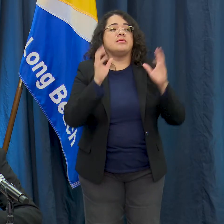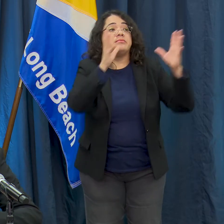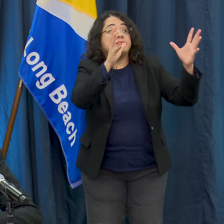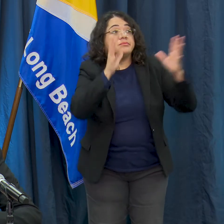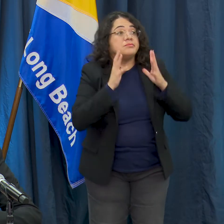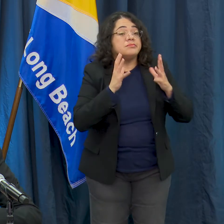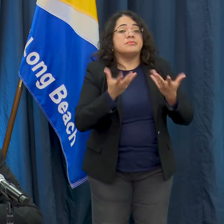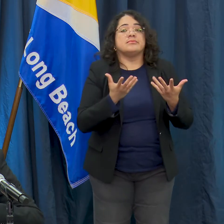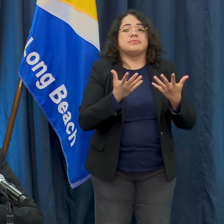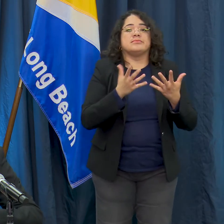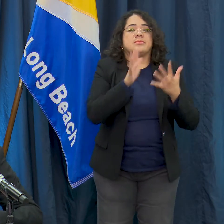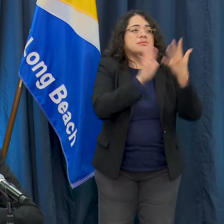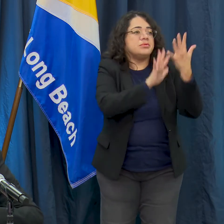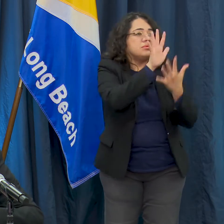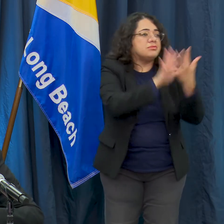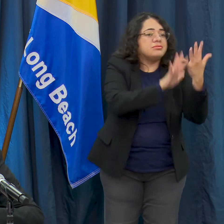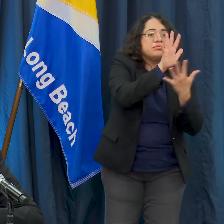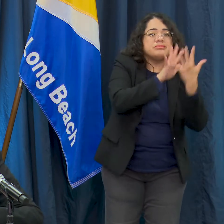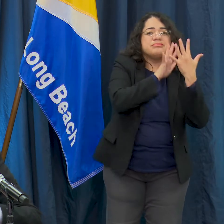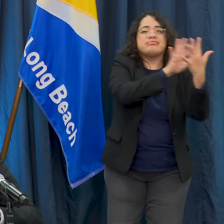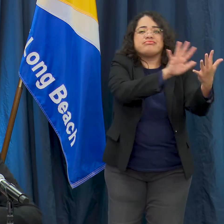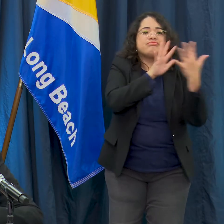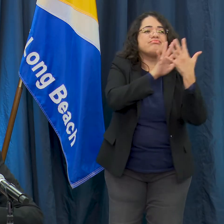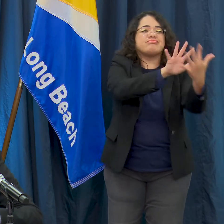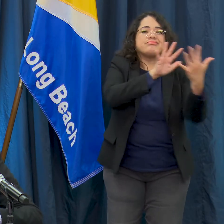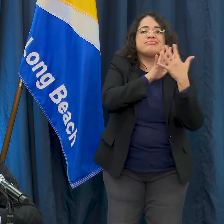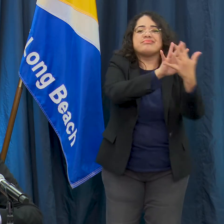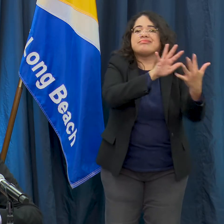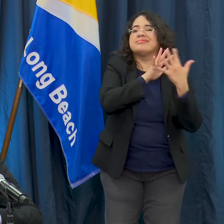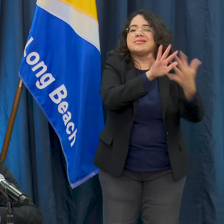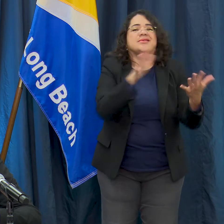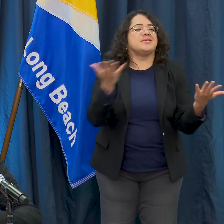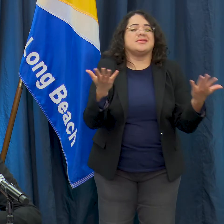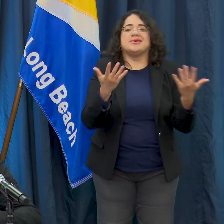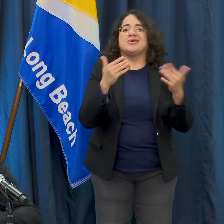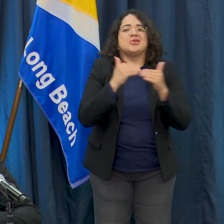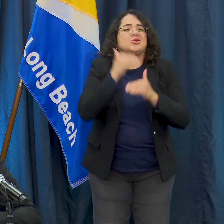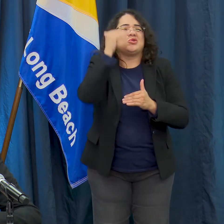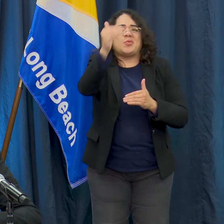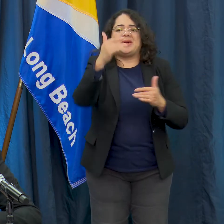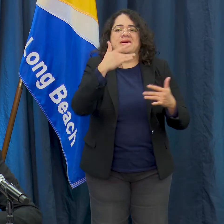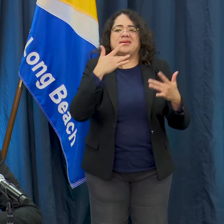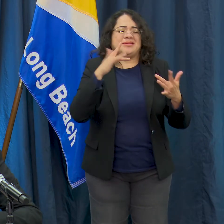there's just a lot of contact between individuals and in those cases and